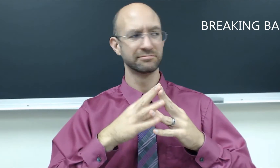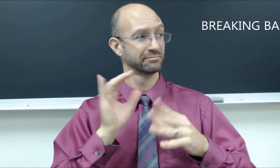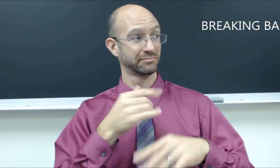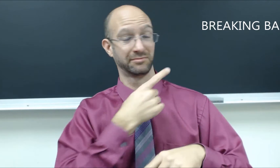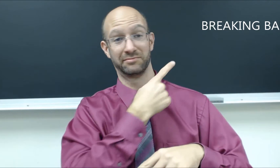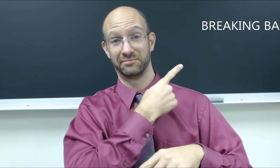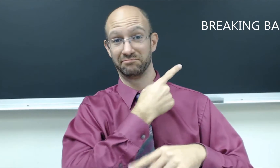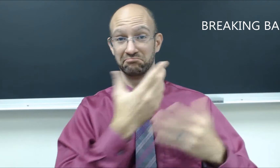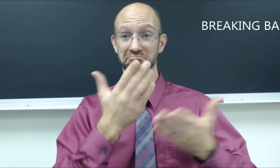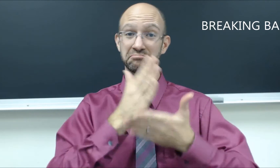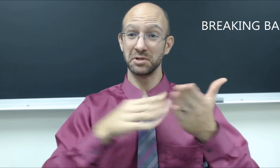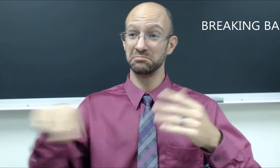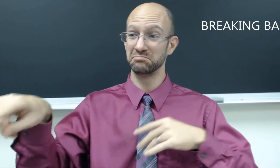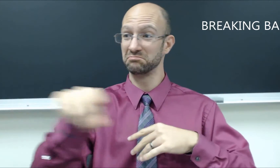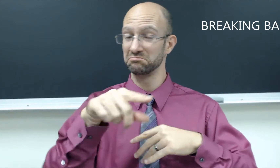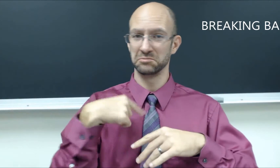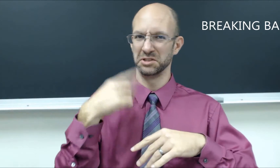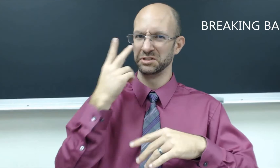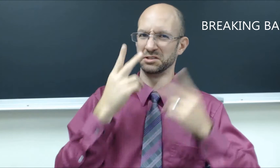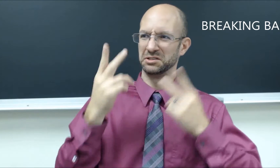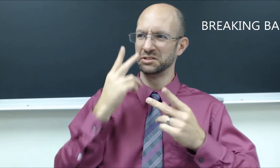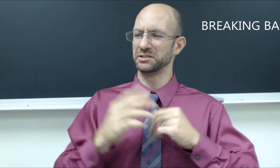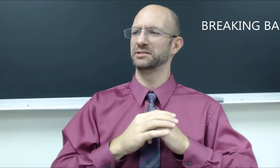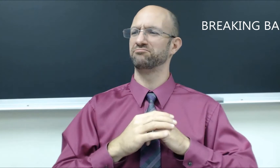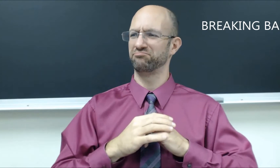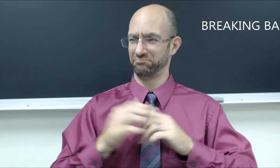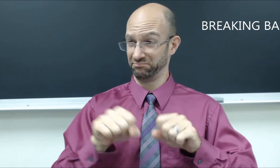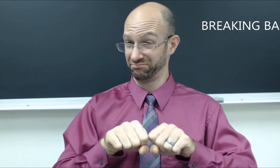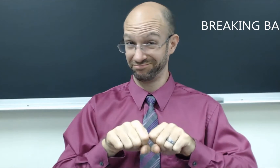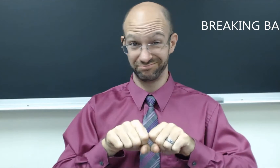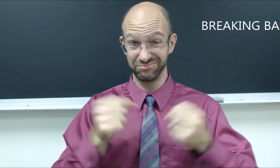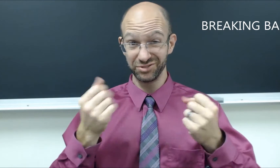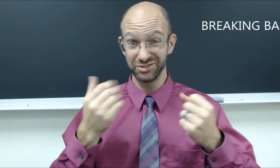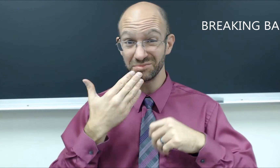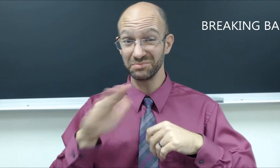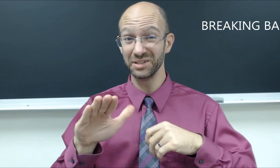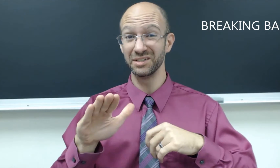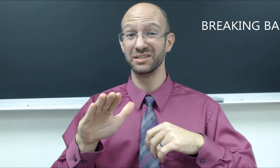For that TV show, I've seen some people sign BREAK BAD.